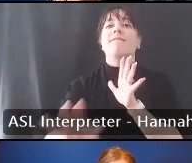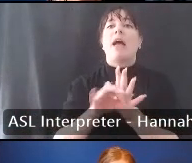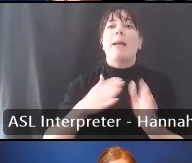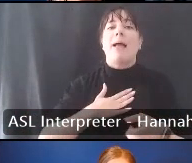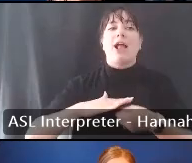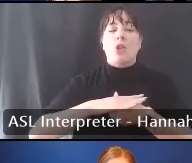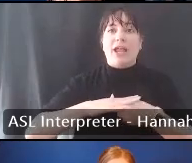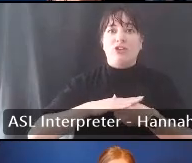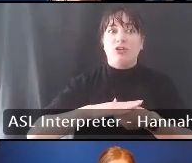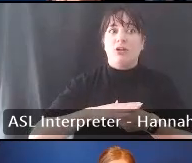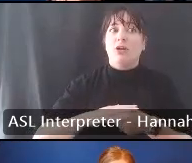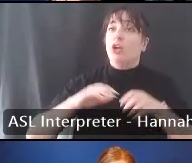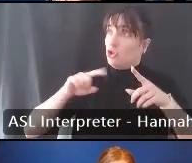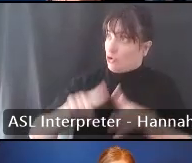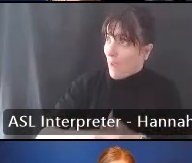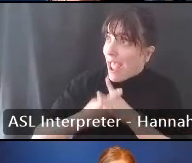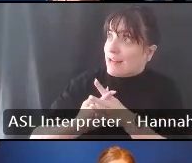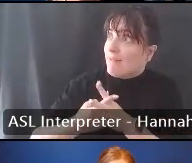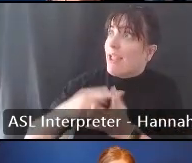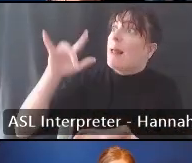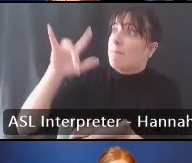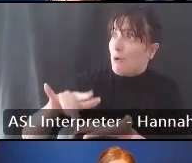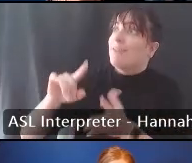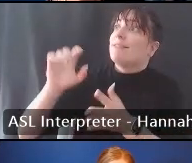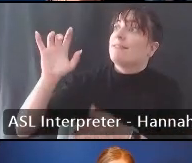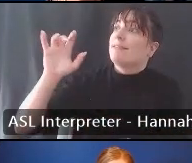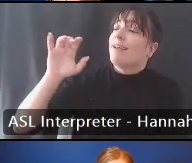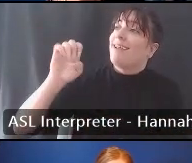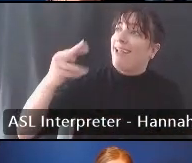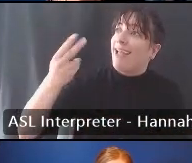Press Enter. So I'm going to type in Duluth.